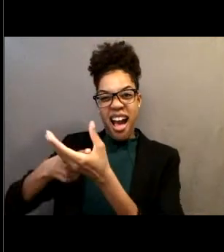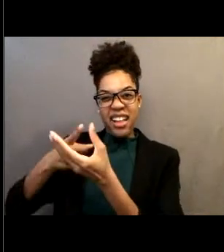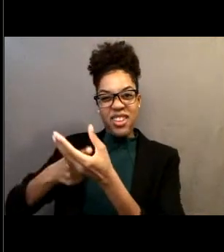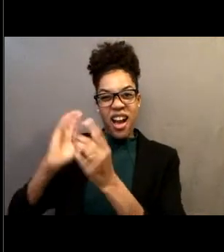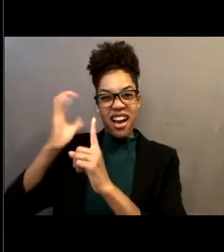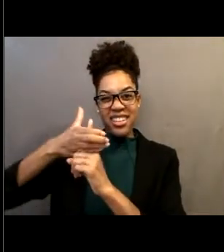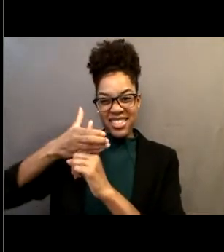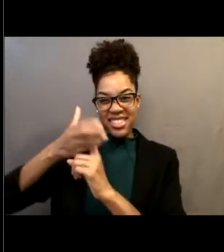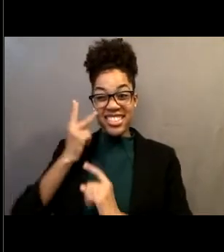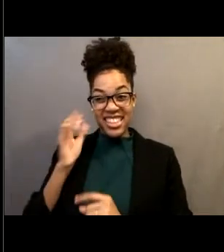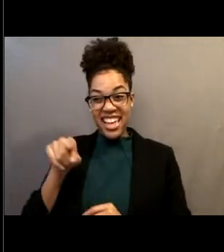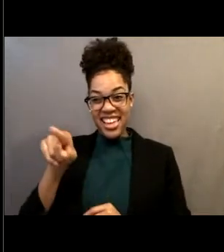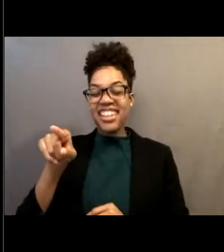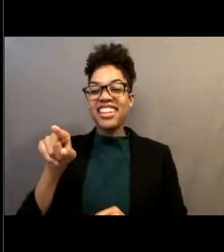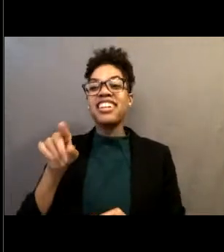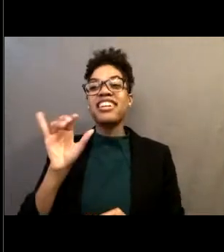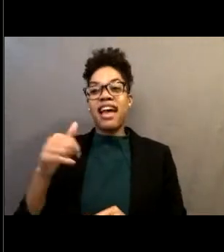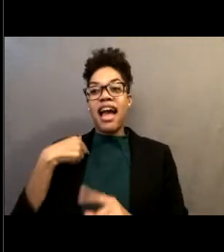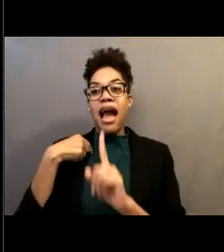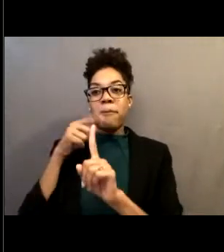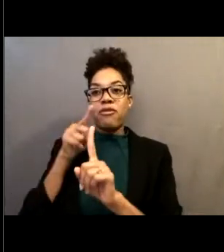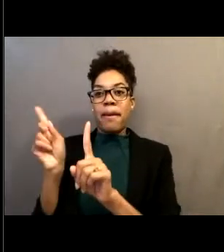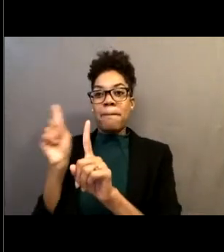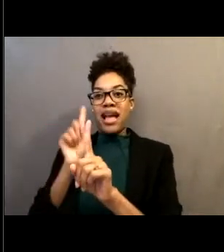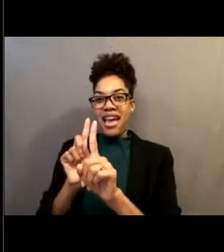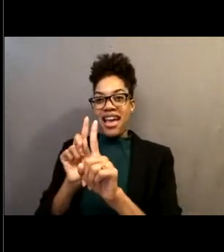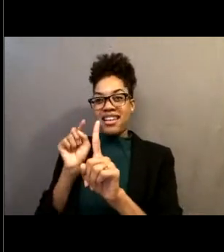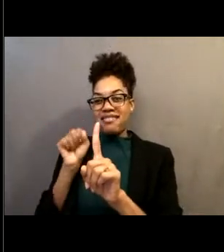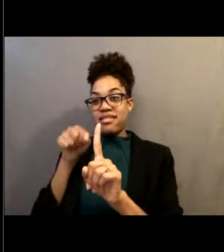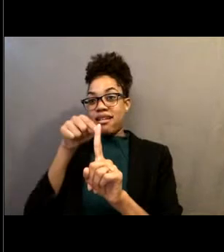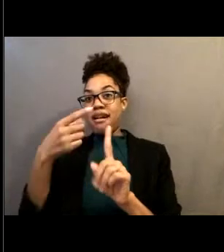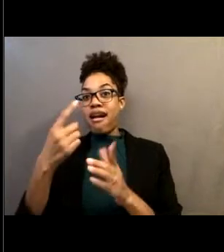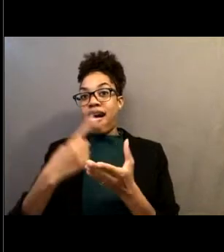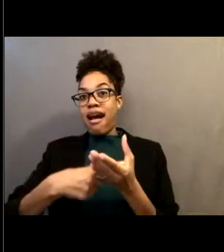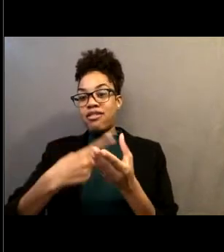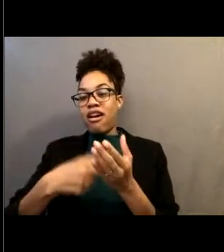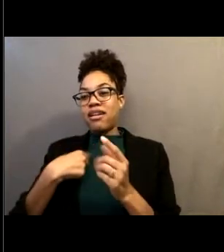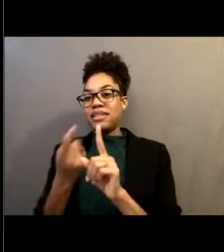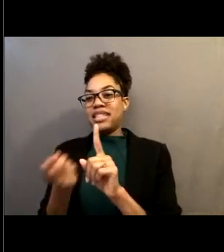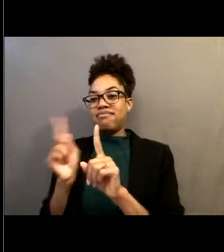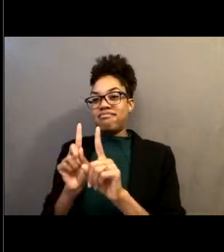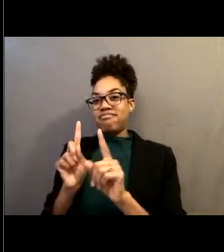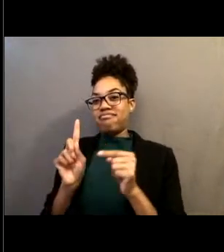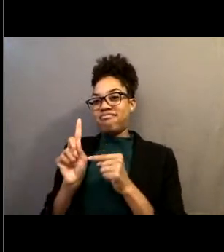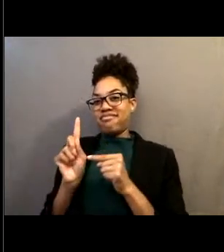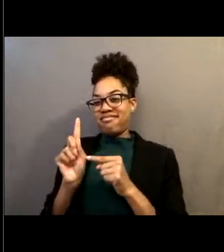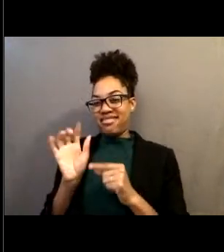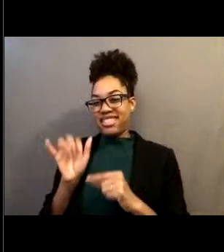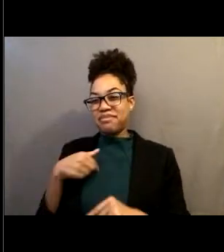So this is an easy picture for me to use when I'm trying to identify where you have in the group. But it's always, the fun part is